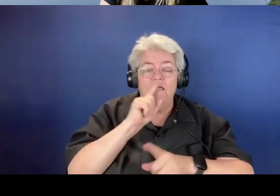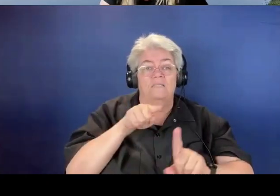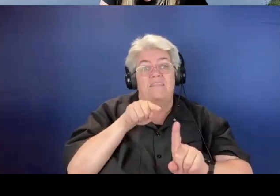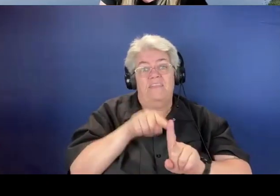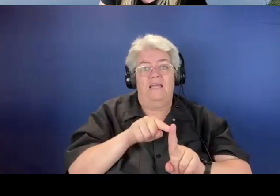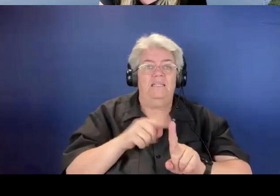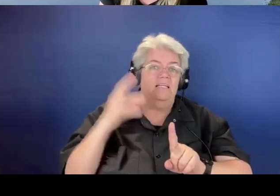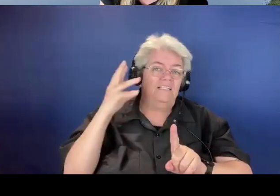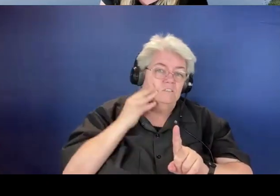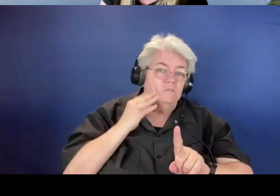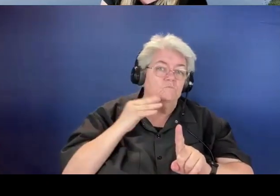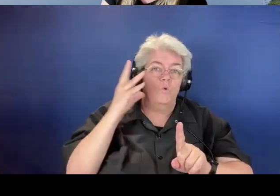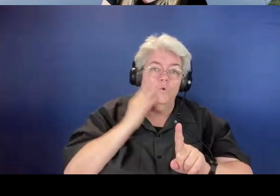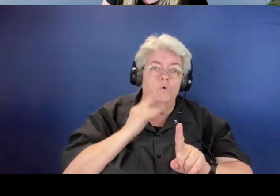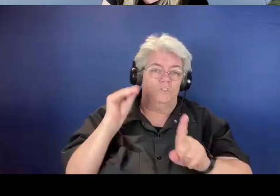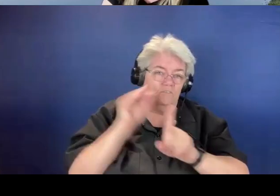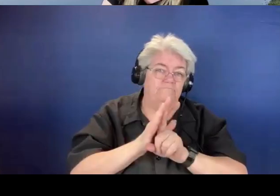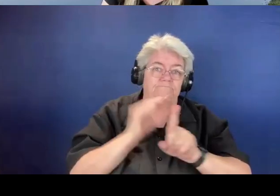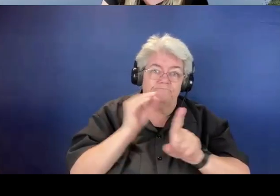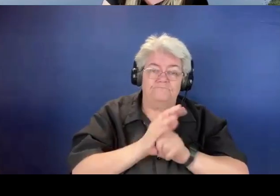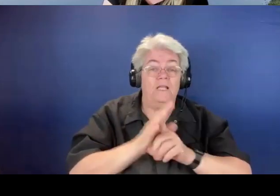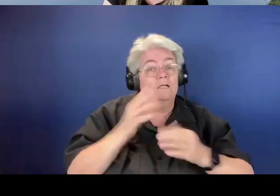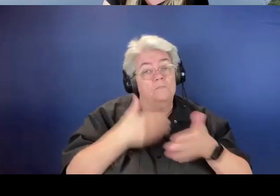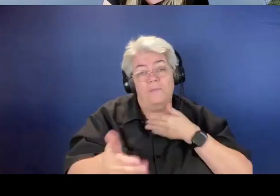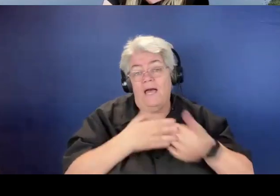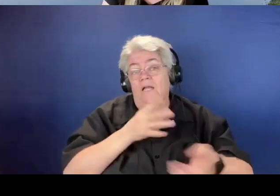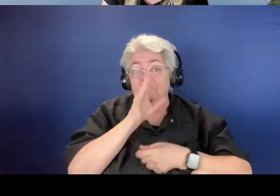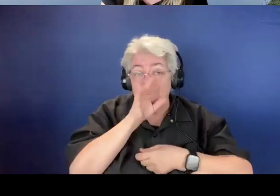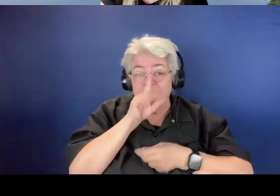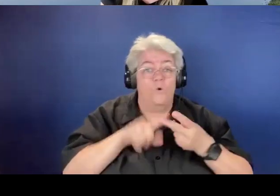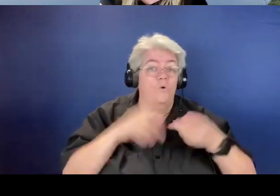This is true in oral languages as well as sign languages. Right?